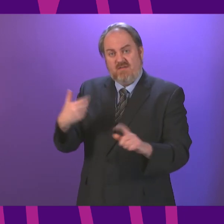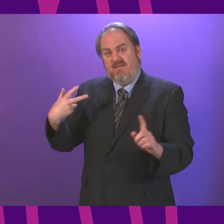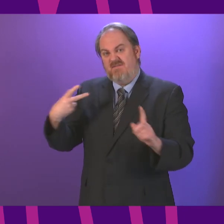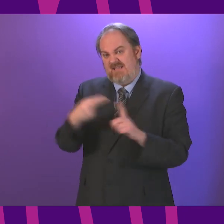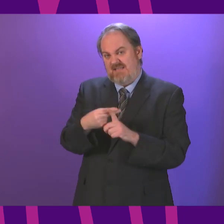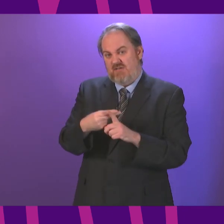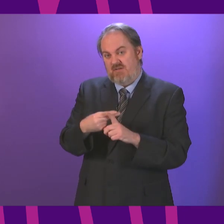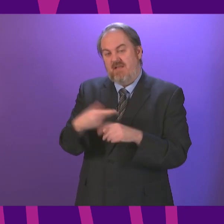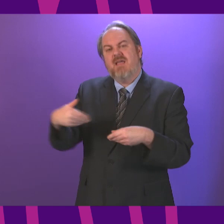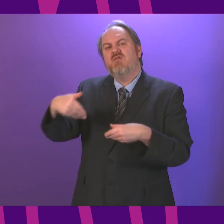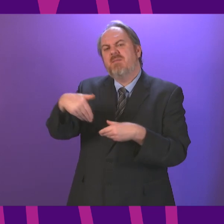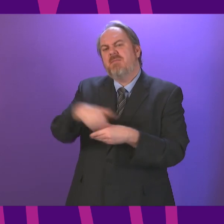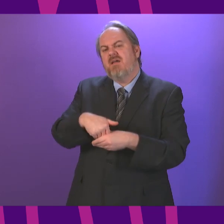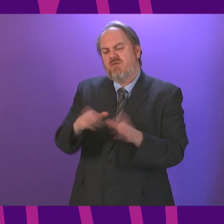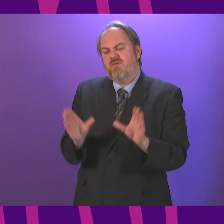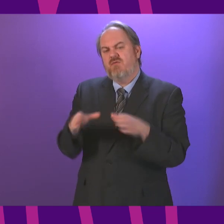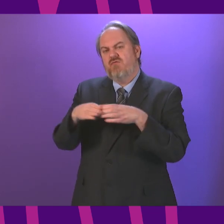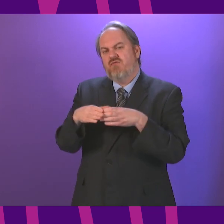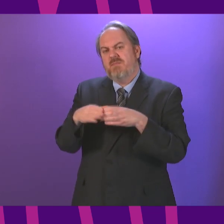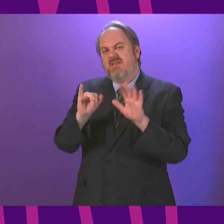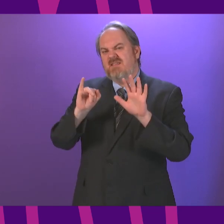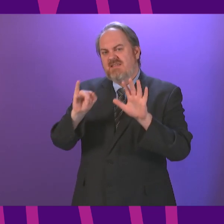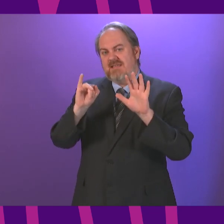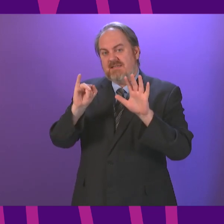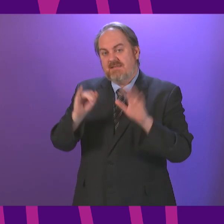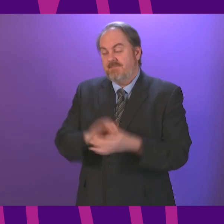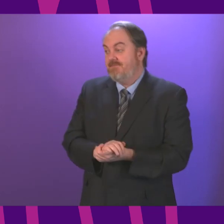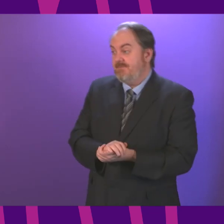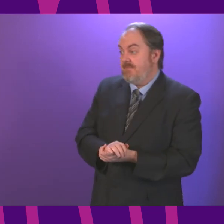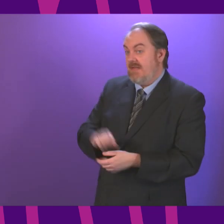The First Minister: Yes—I will come back to that in a moment. I